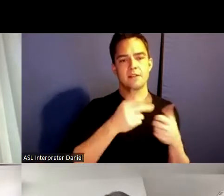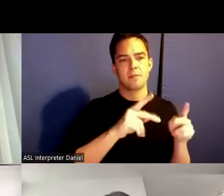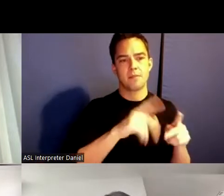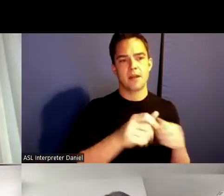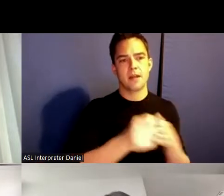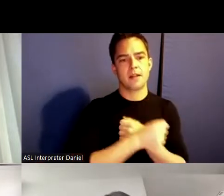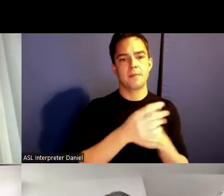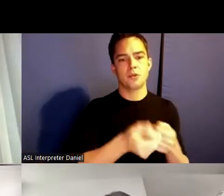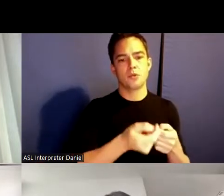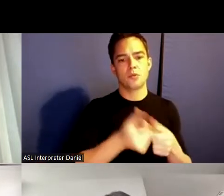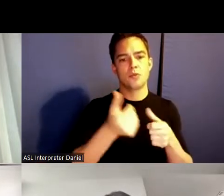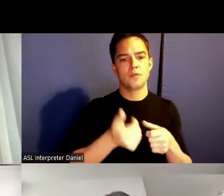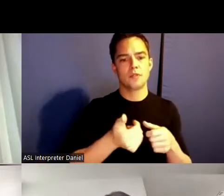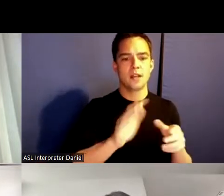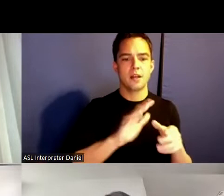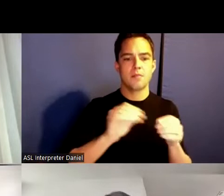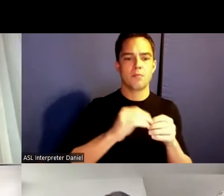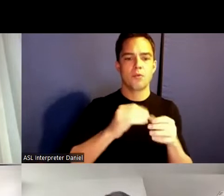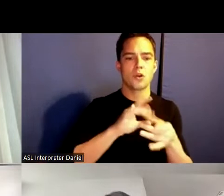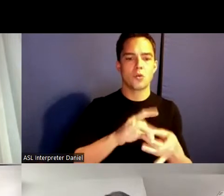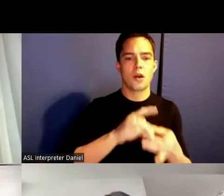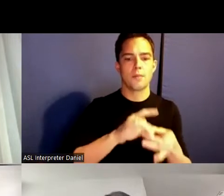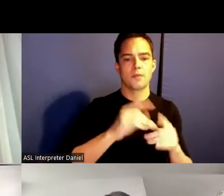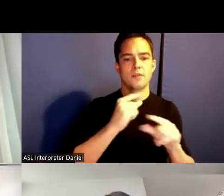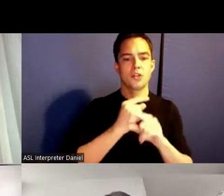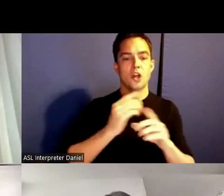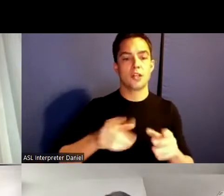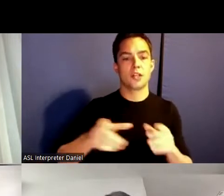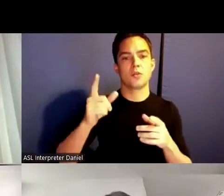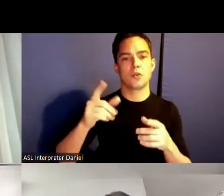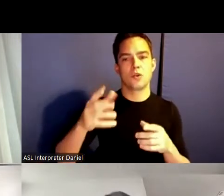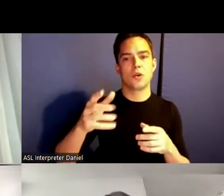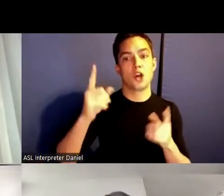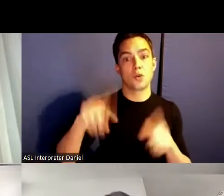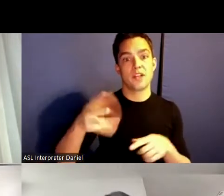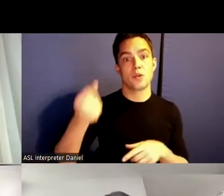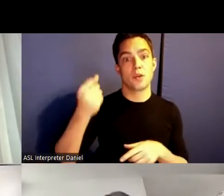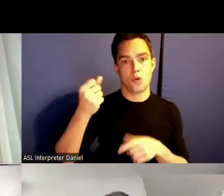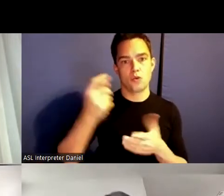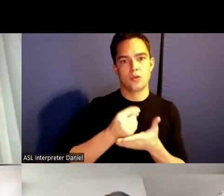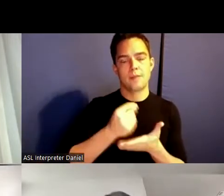favor of a more cooperative guardian, who agrees to withhold treatment. Advanced care